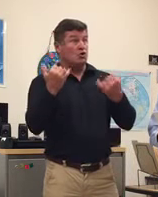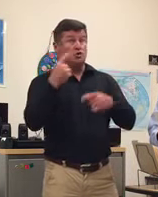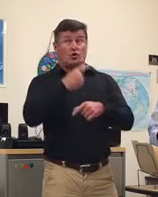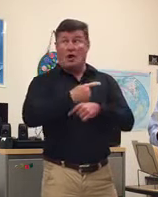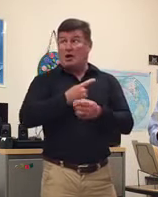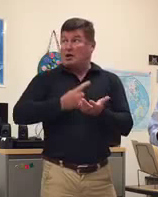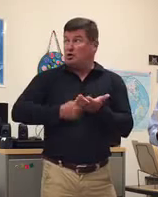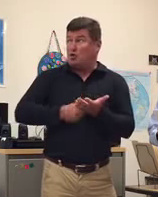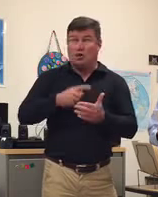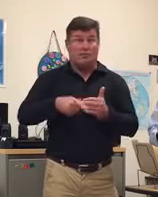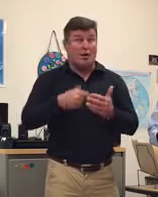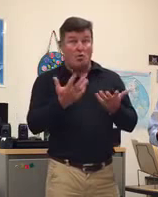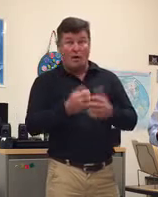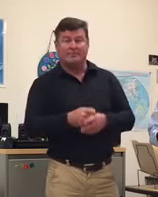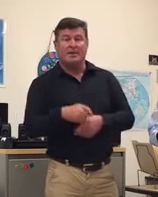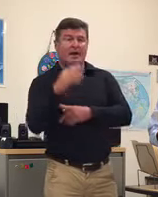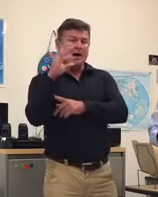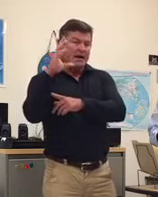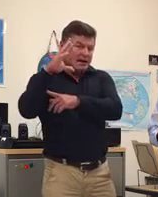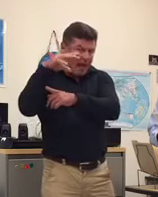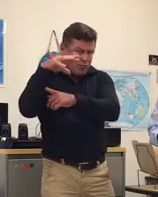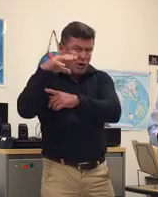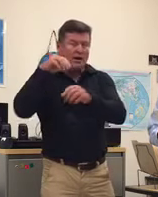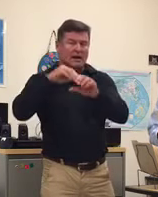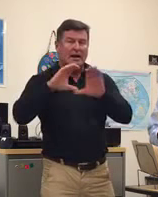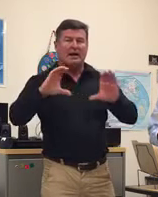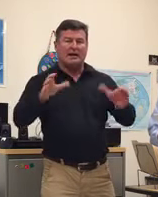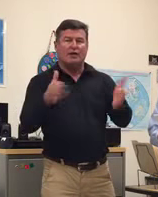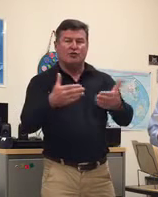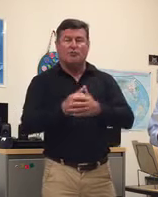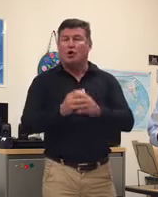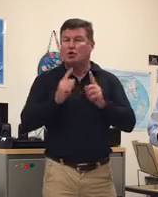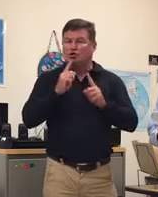about cameras in the classroom. I'm gonna talk about which students in